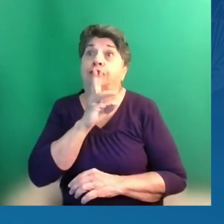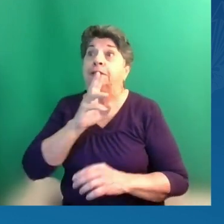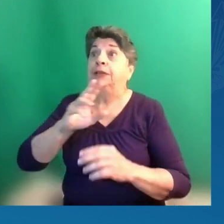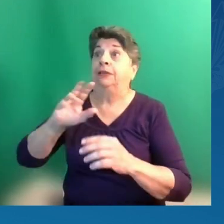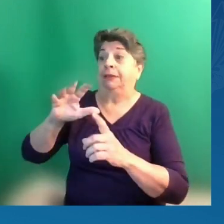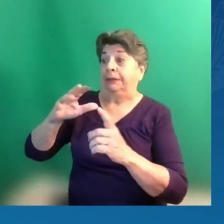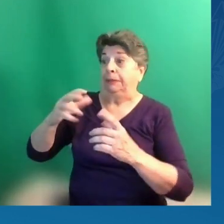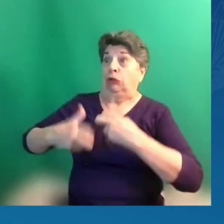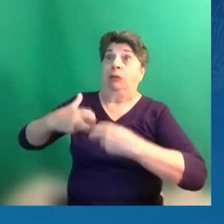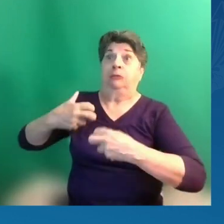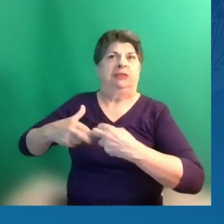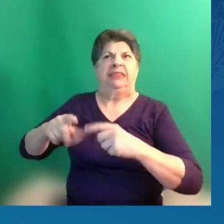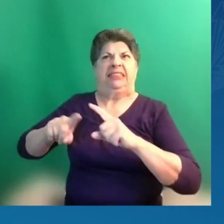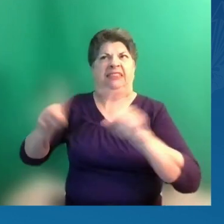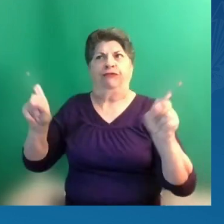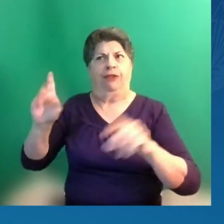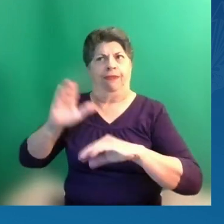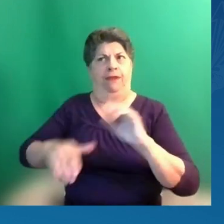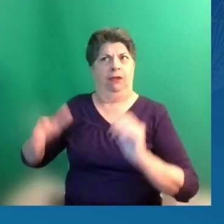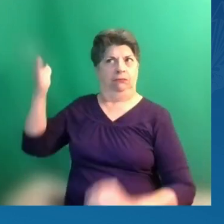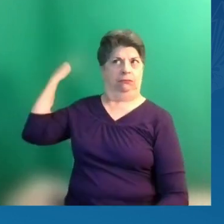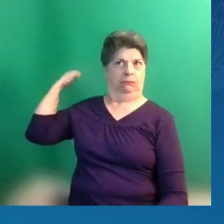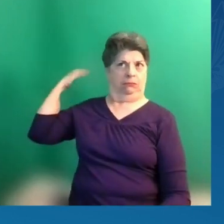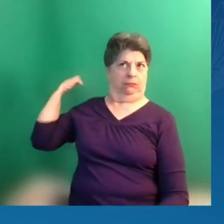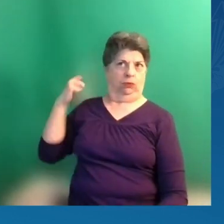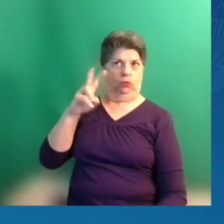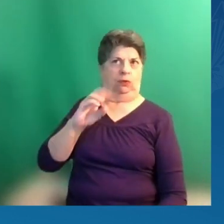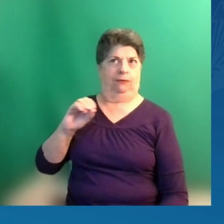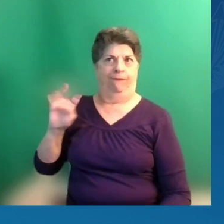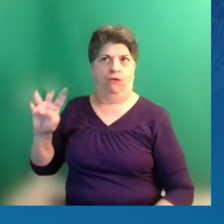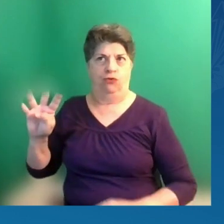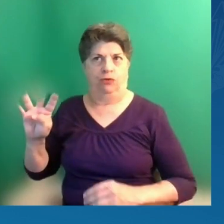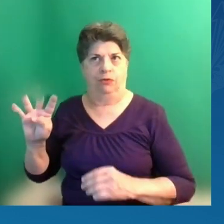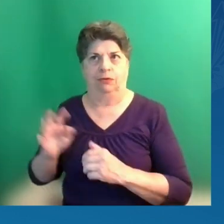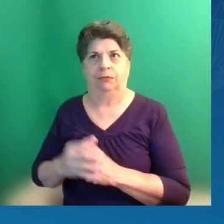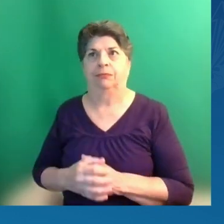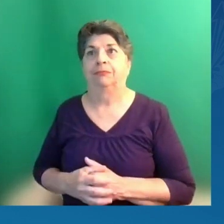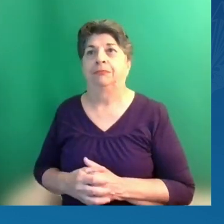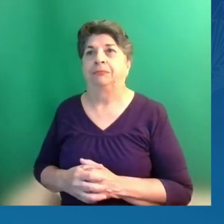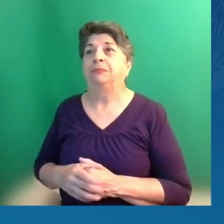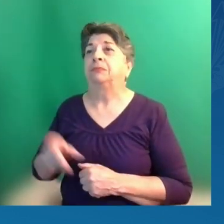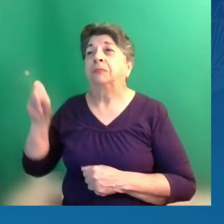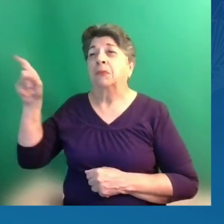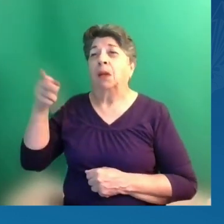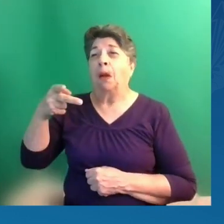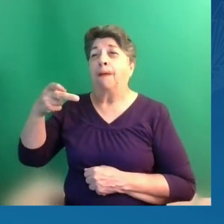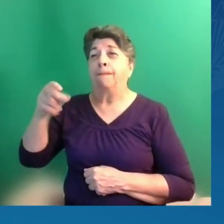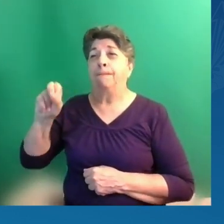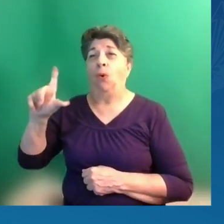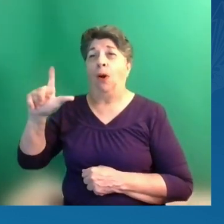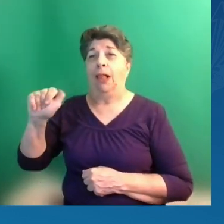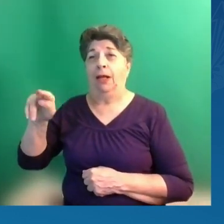In Mariupol, water was almost completely cut off during the siege as distribution infrastructure was destroyed.